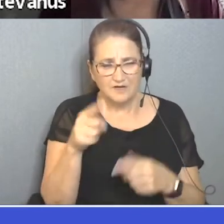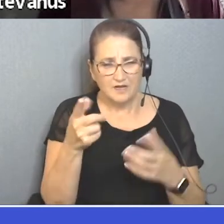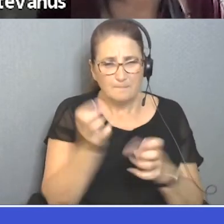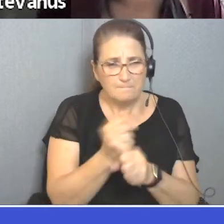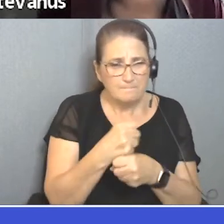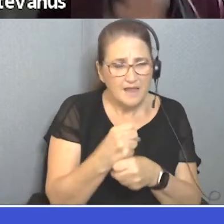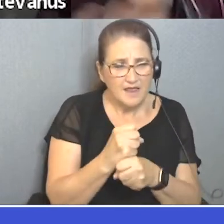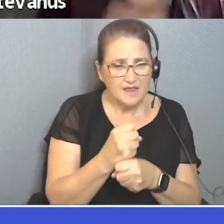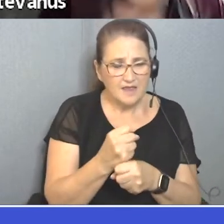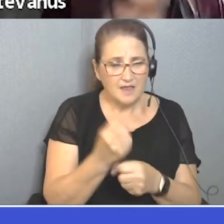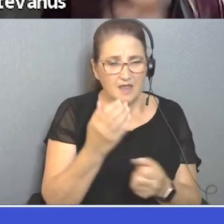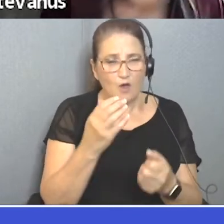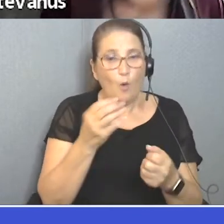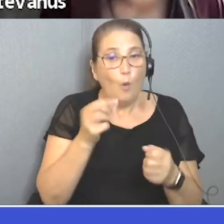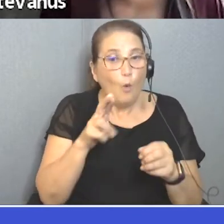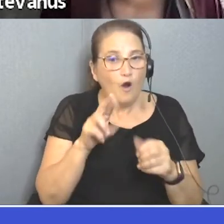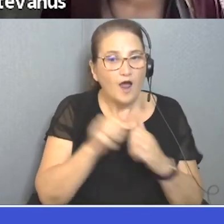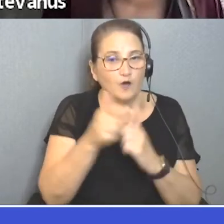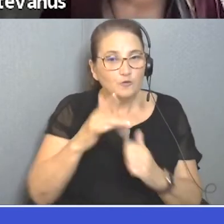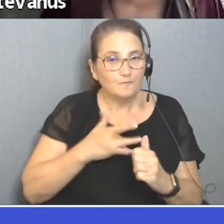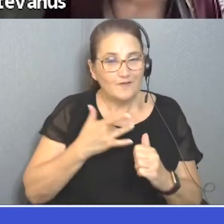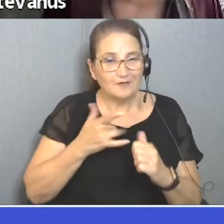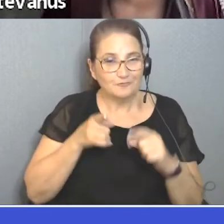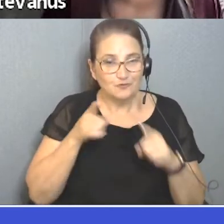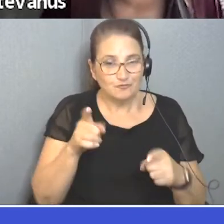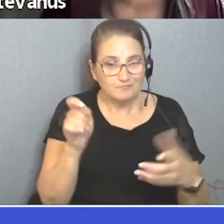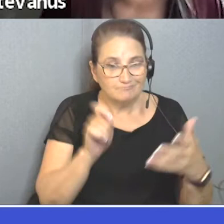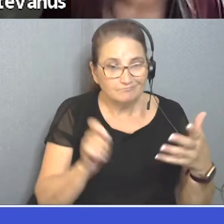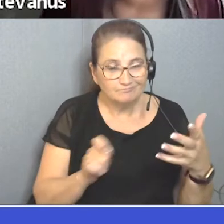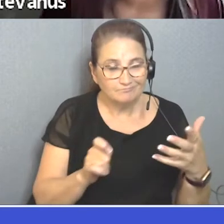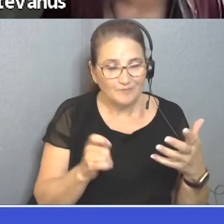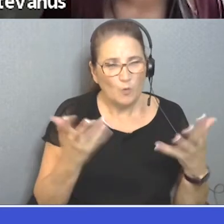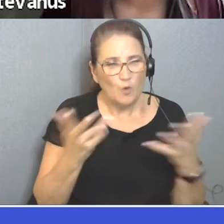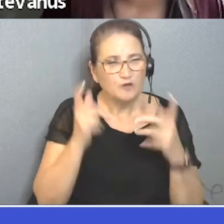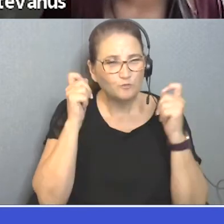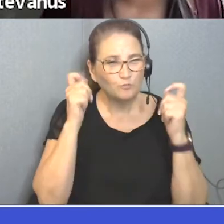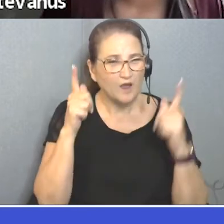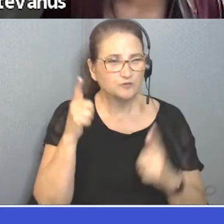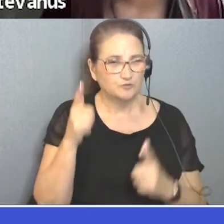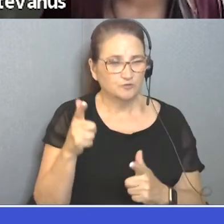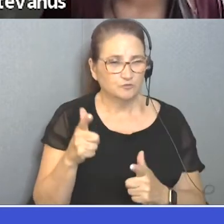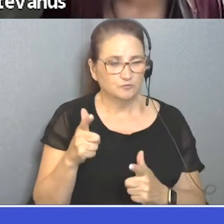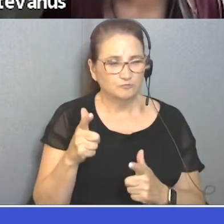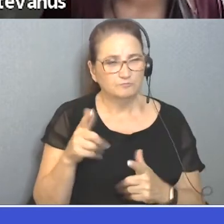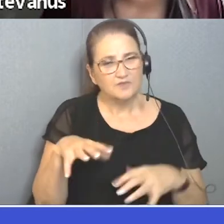What you were able to produce, maybe how you felt during them, what